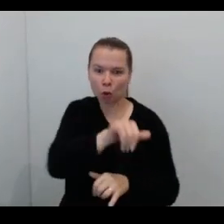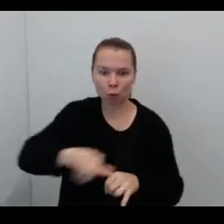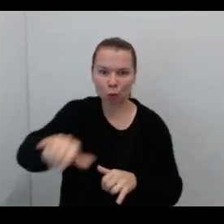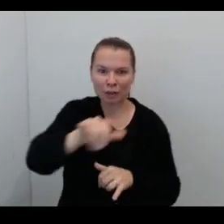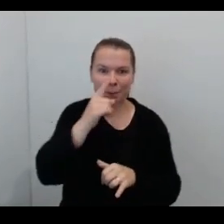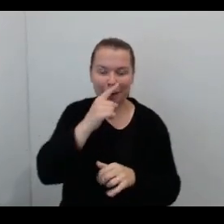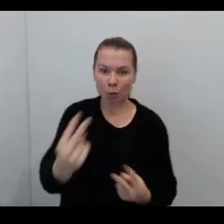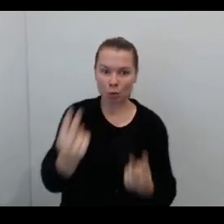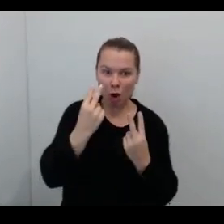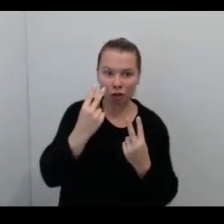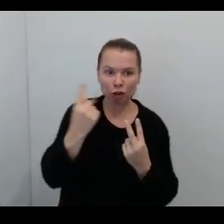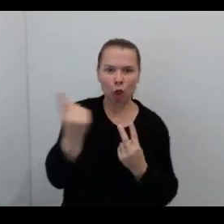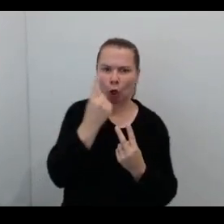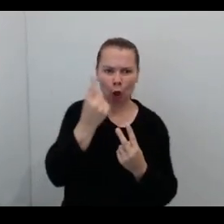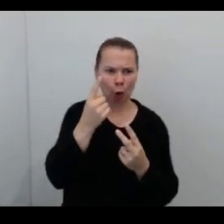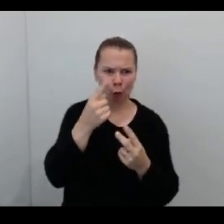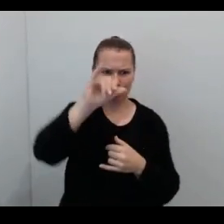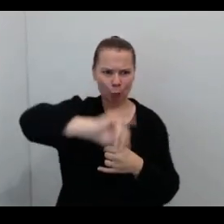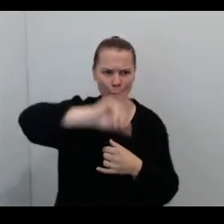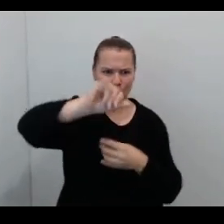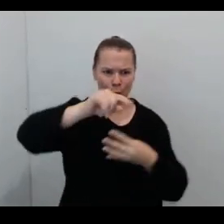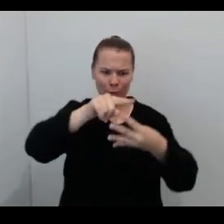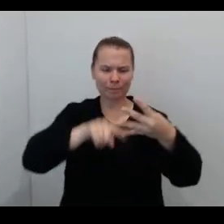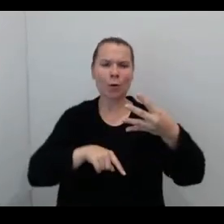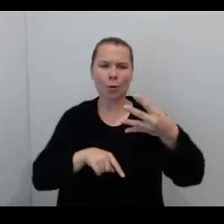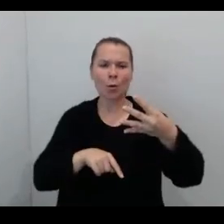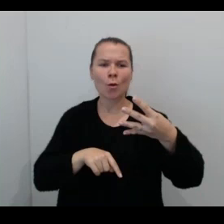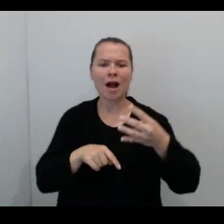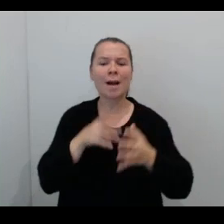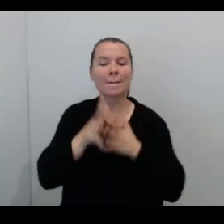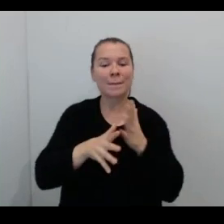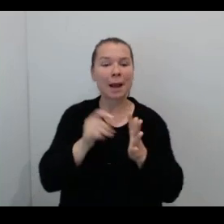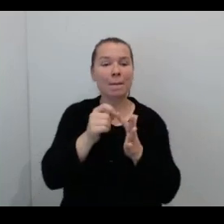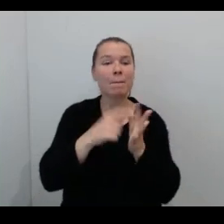This is a way for Paul and Kristy to get to know their audience.